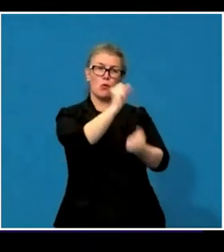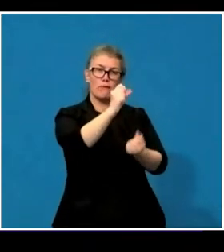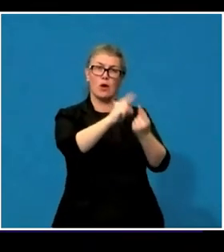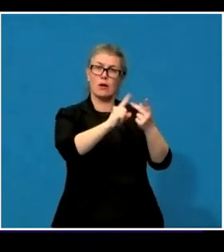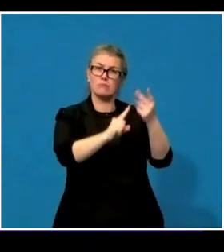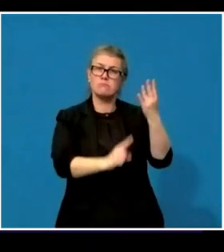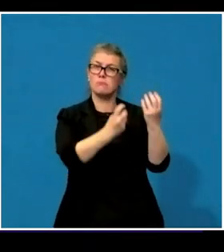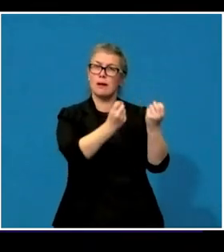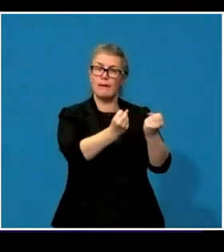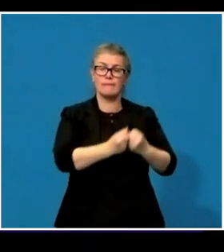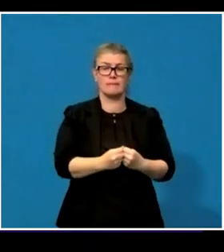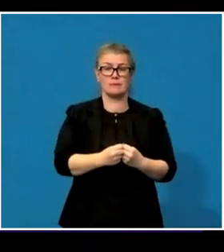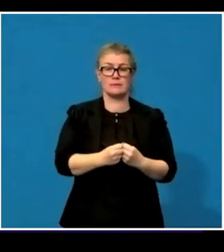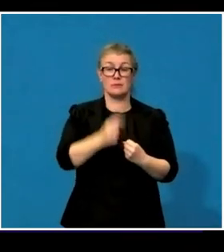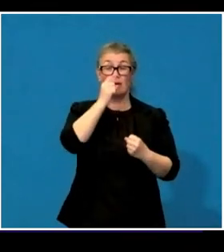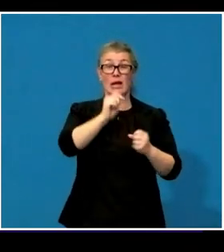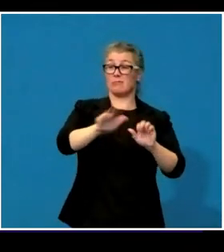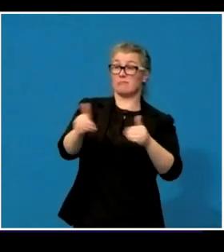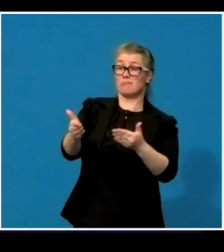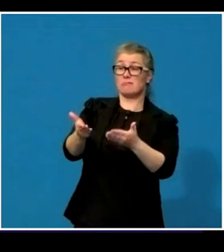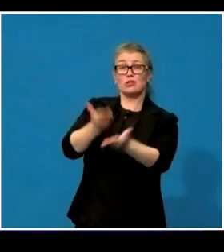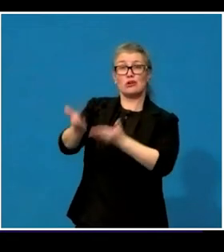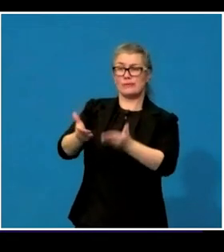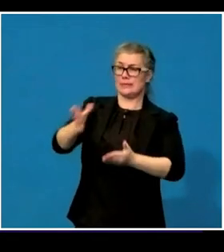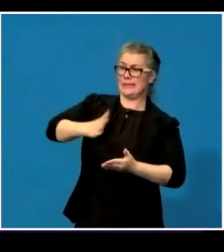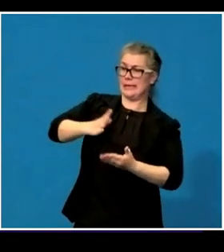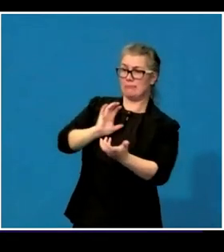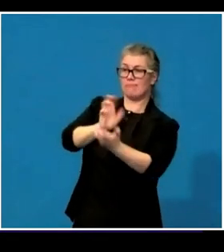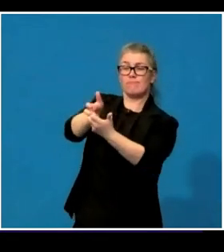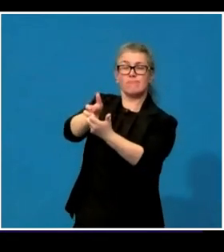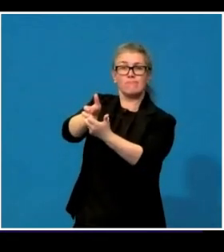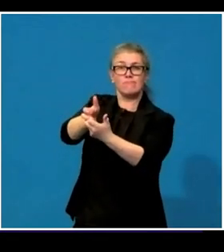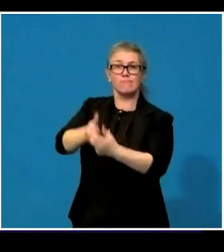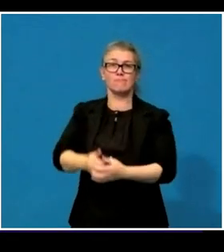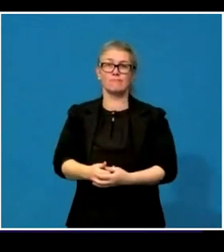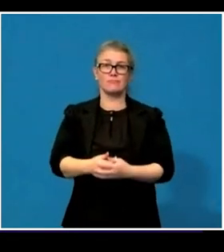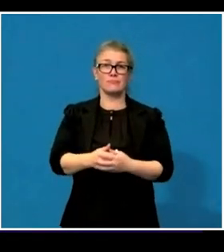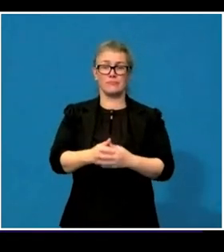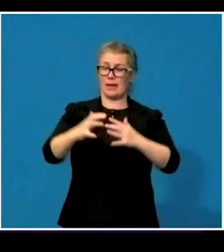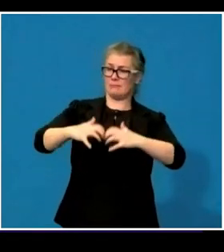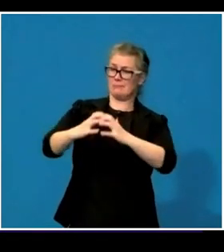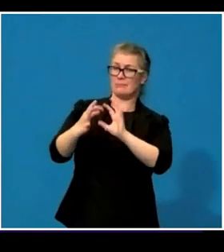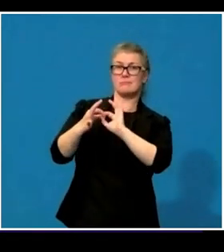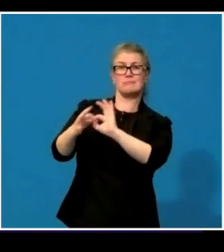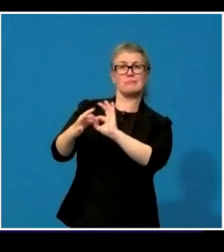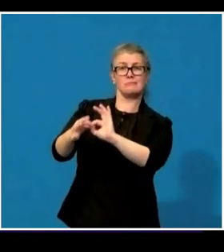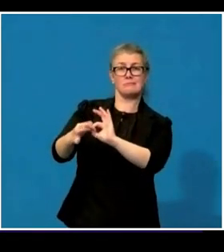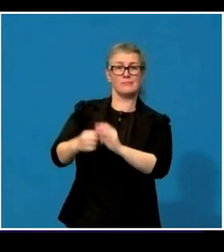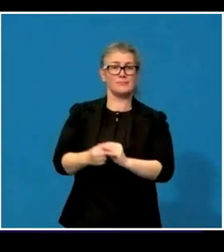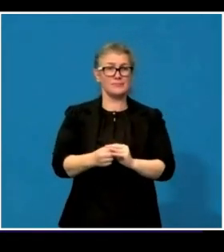being able to deliver the services that he needed and having a relationship with him. And you did that under the auspices of a company you set up?